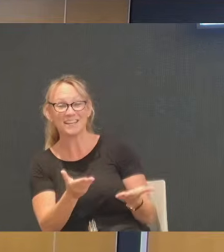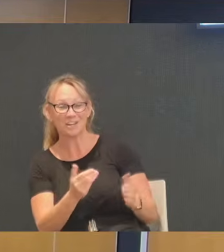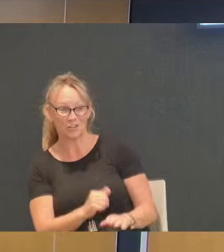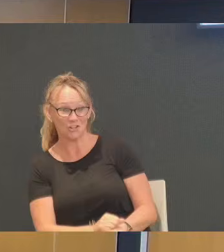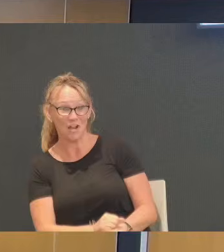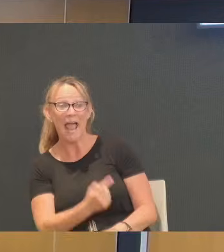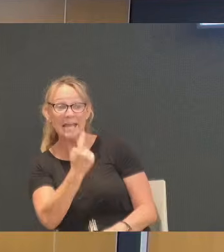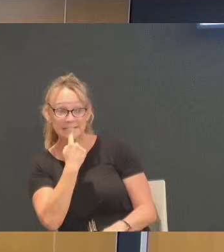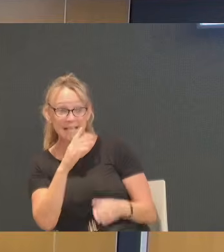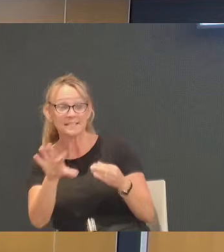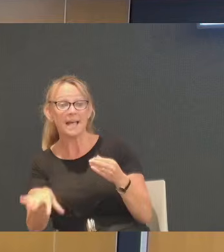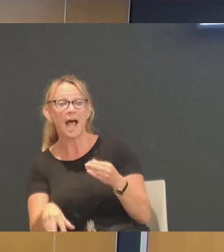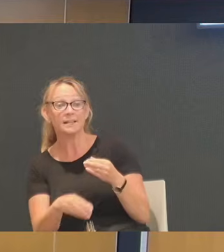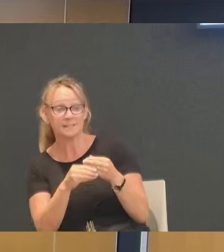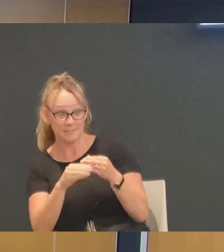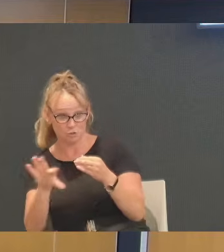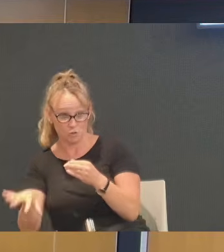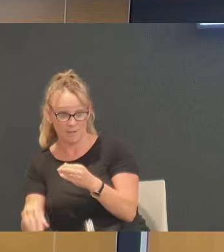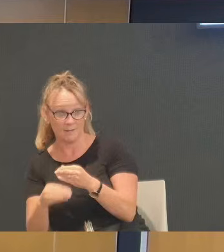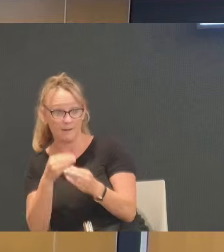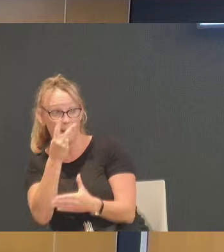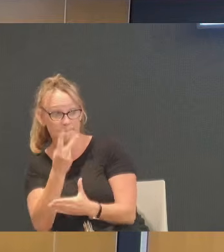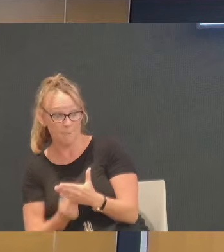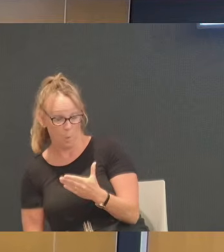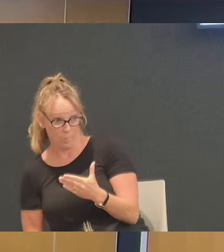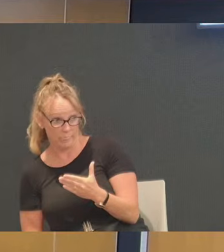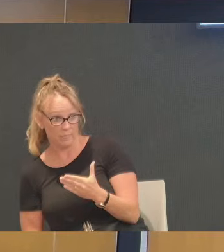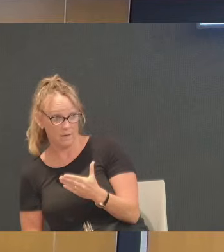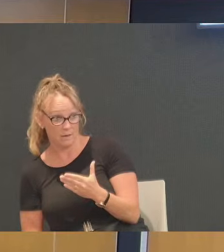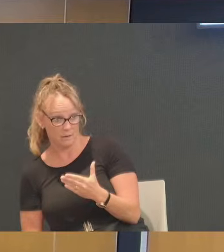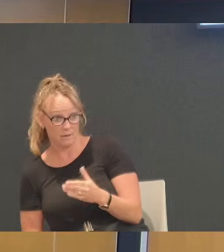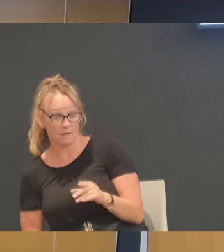addition to the fleet for both of those. Okay, that's the one for Planning and Development is